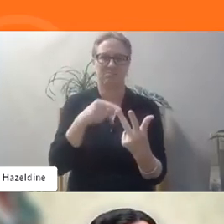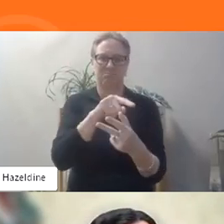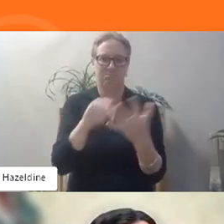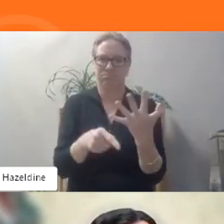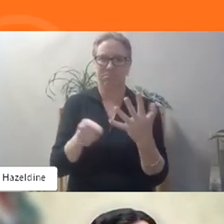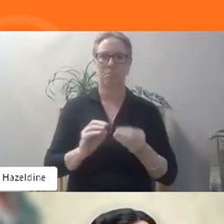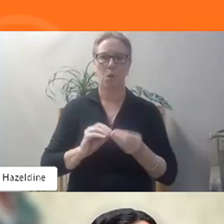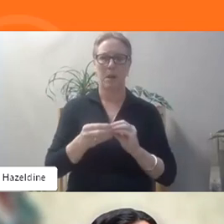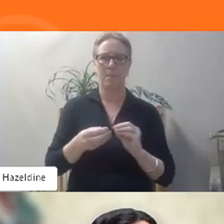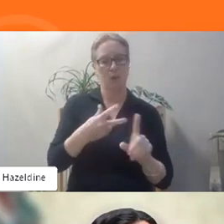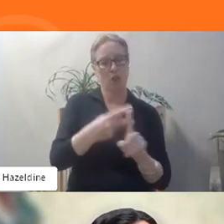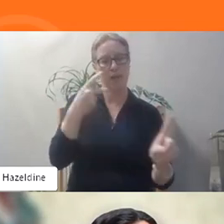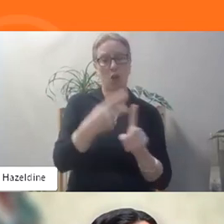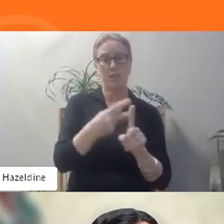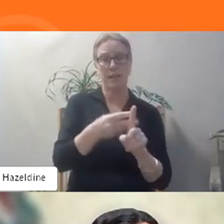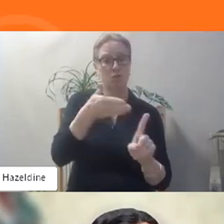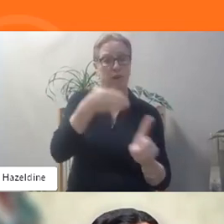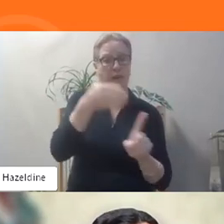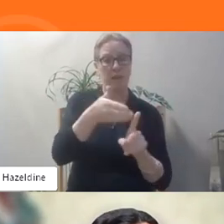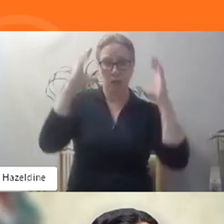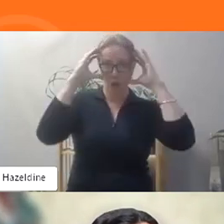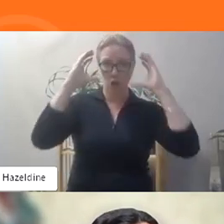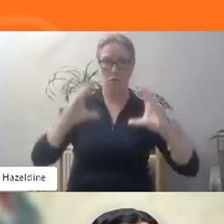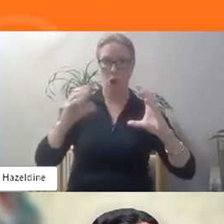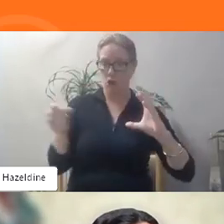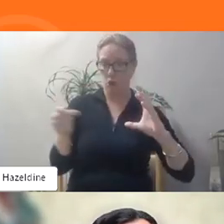diagnostically recognised neurological conditions that affect an individual's